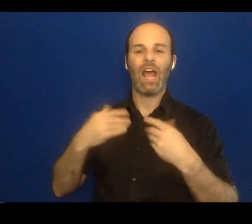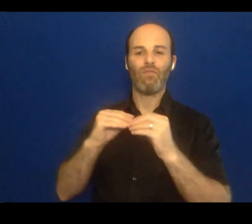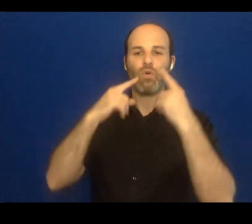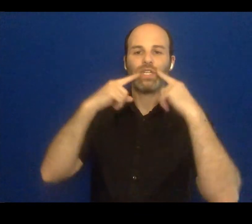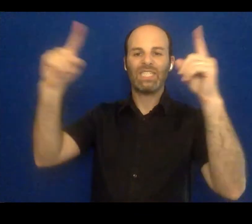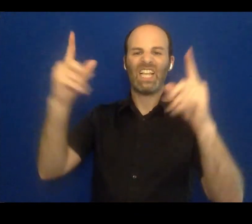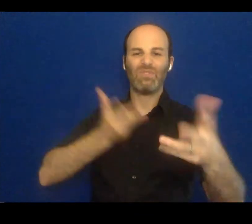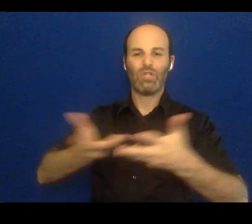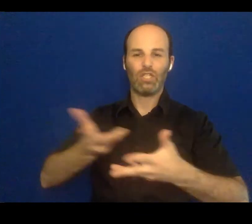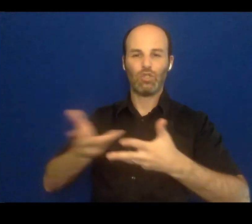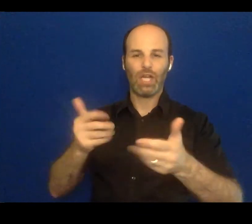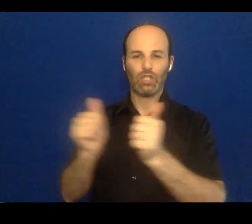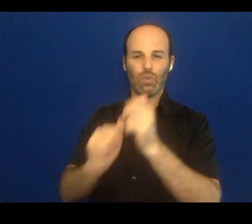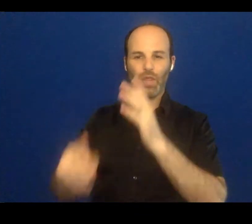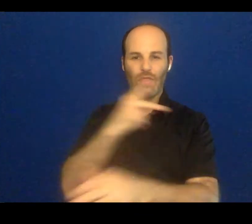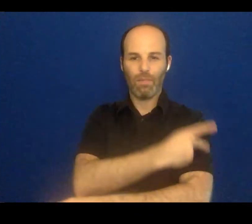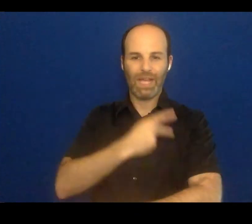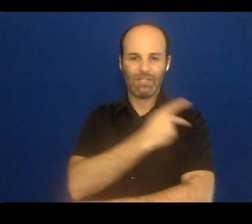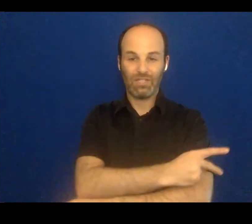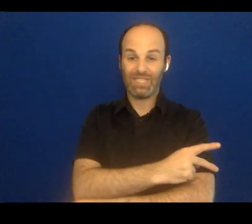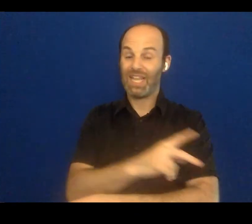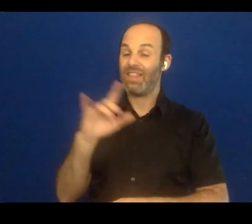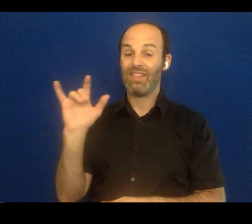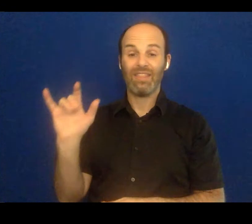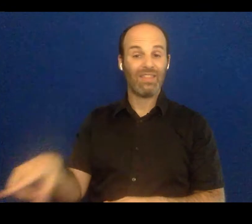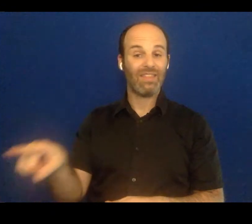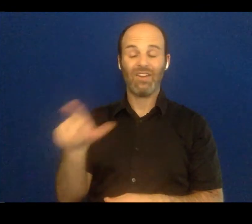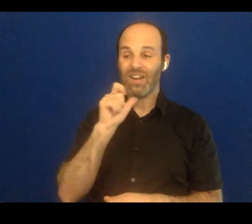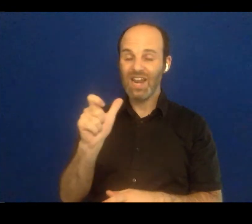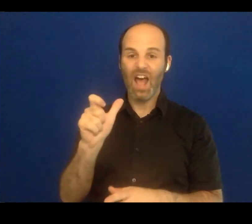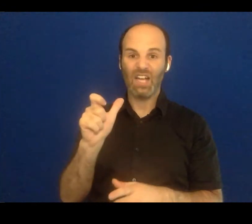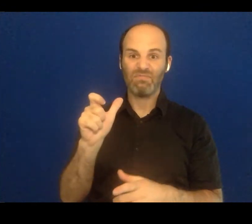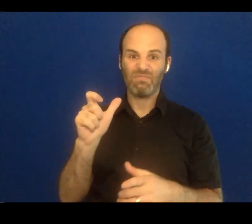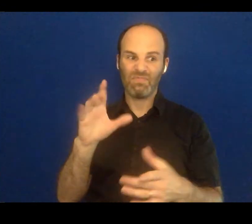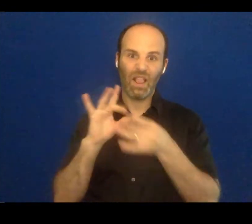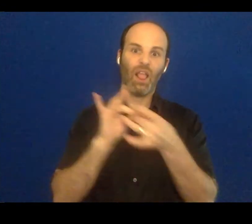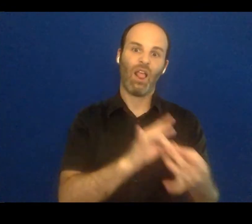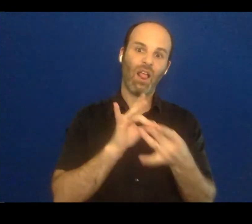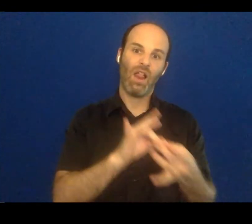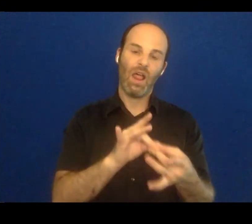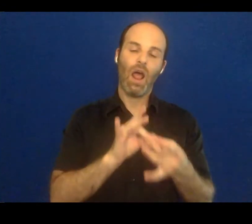ACCEPTED AND HAVE BETTER INTERACTIONS WITH YOUR PATIENT